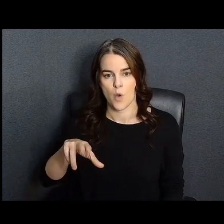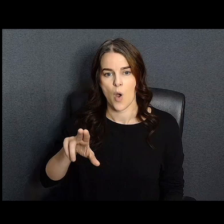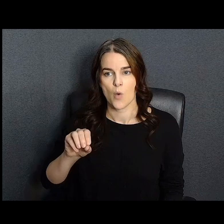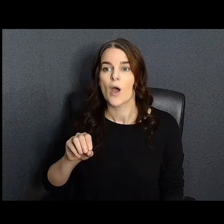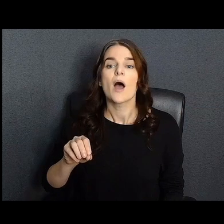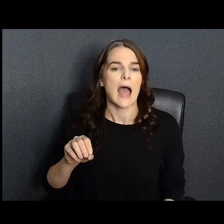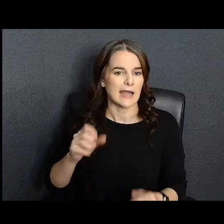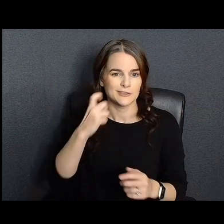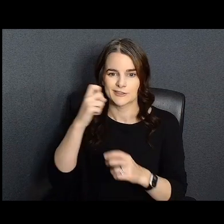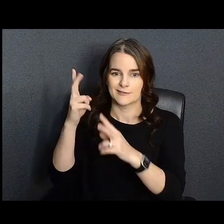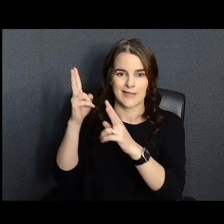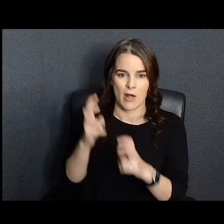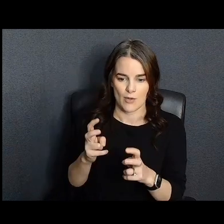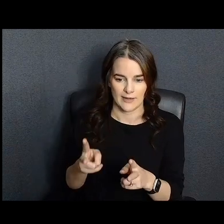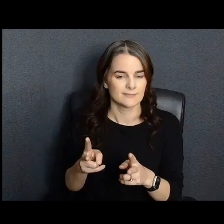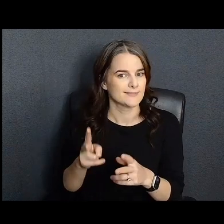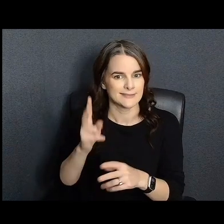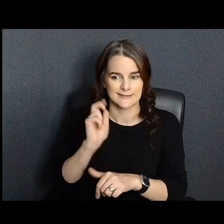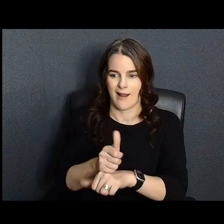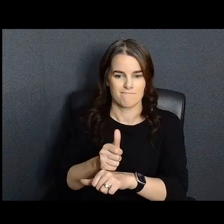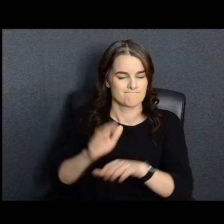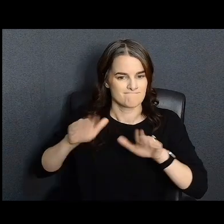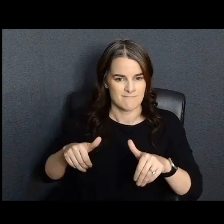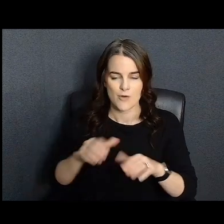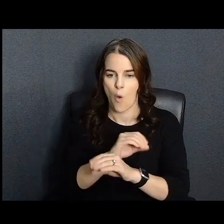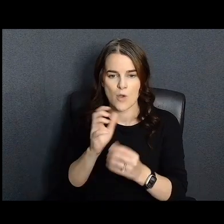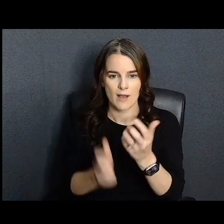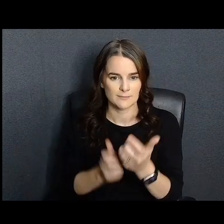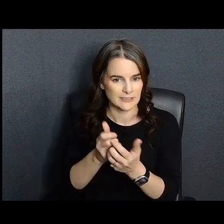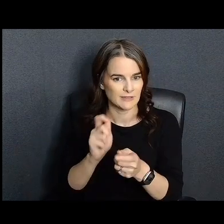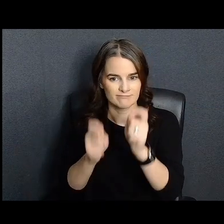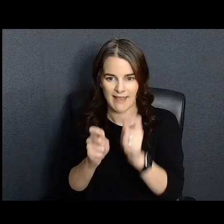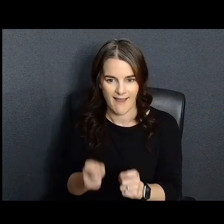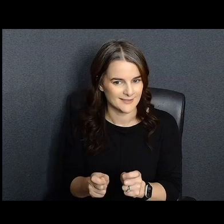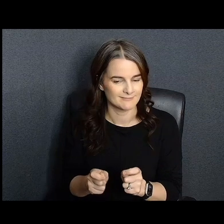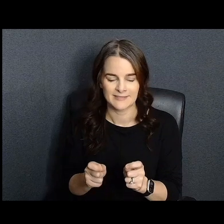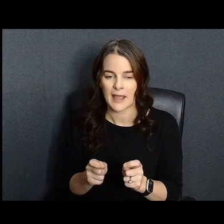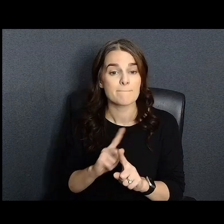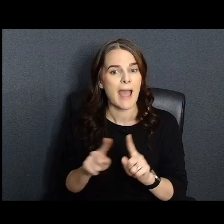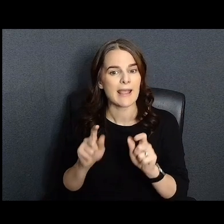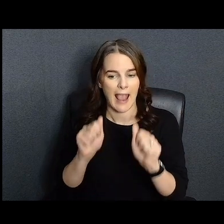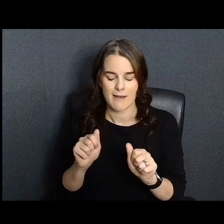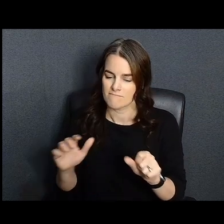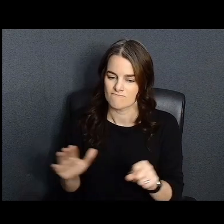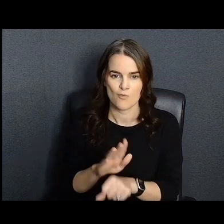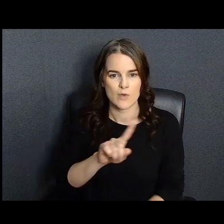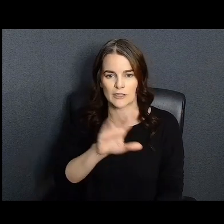I didn't do any customizations or major edits here. But this can be completely customized based on the person's needs.